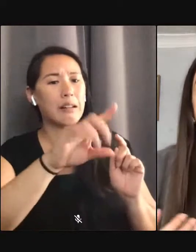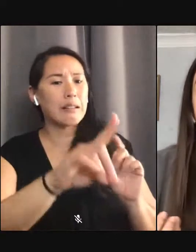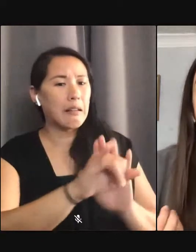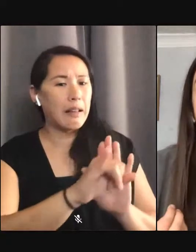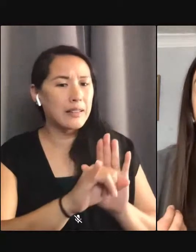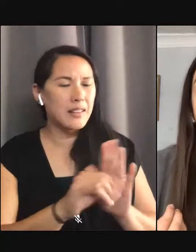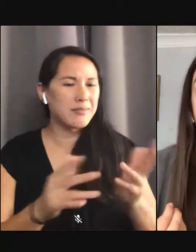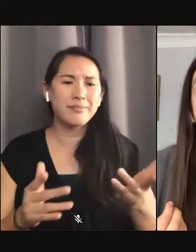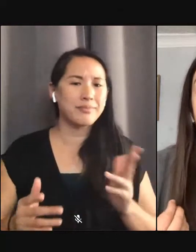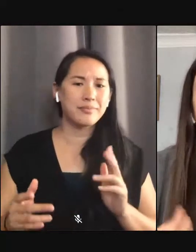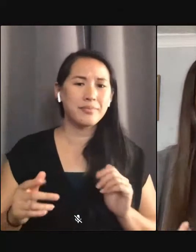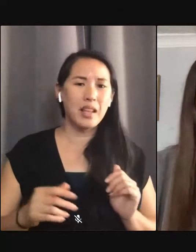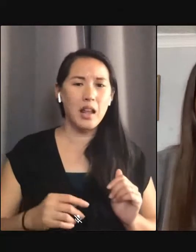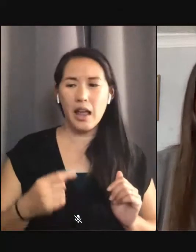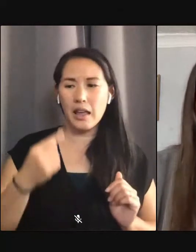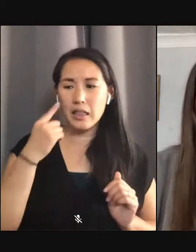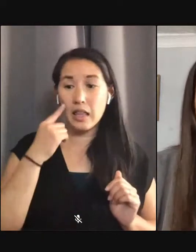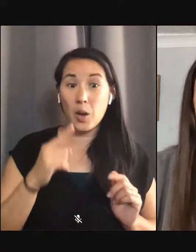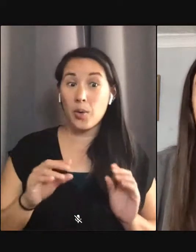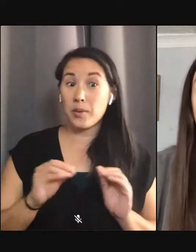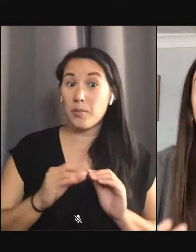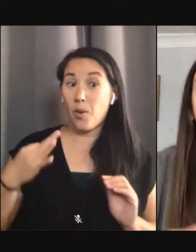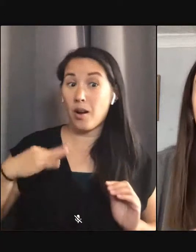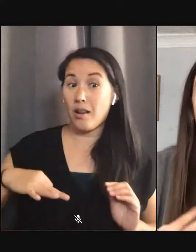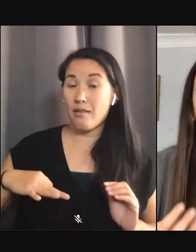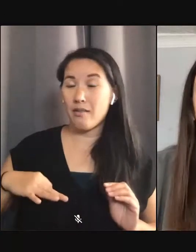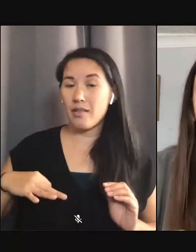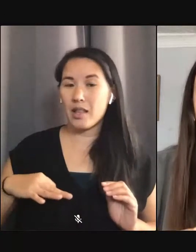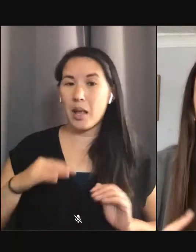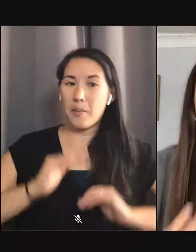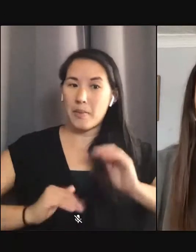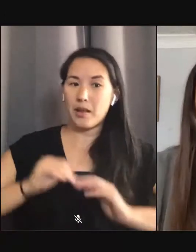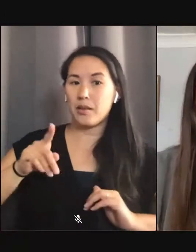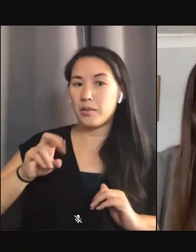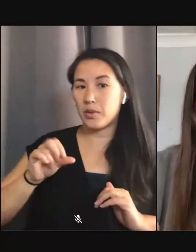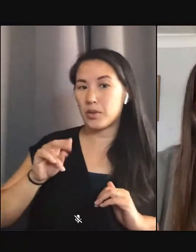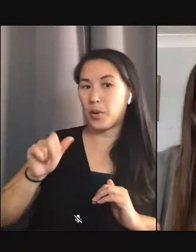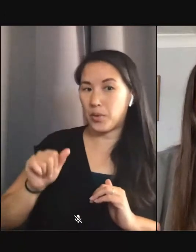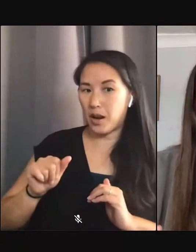and i think what's more helpful is to build your personas and your idea of who your user is